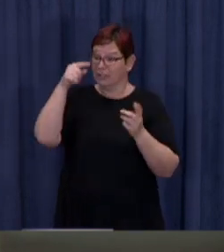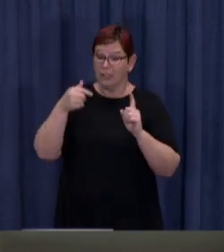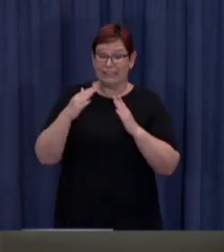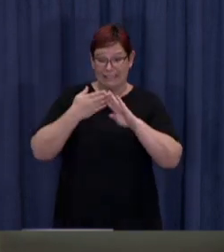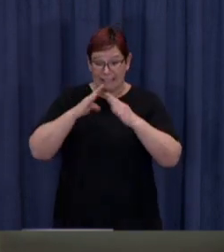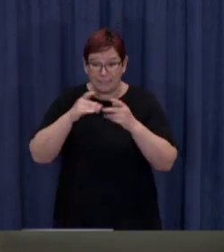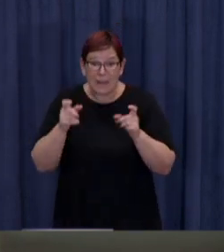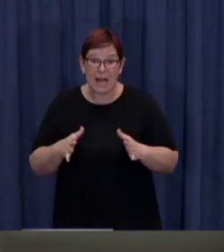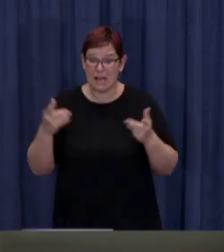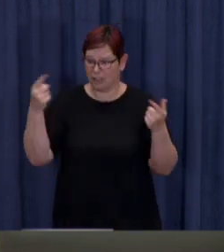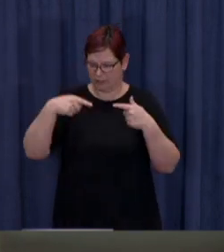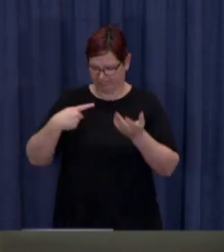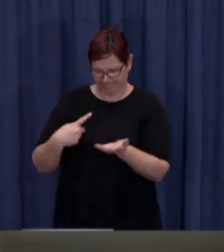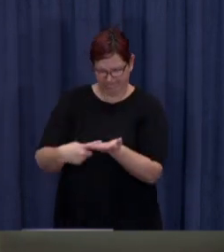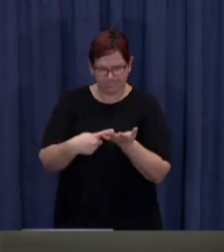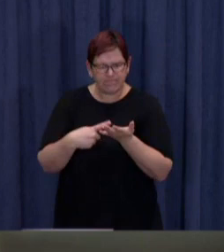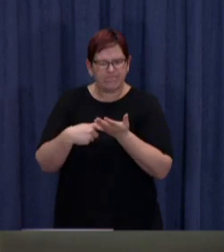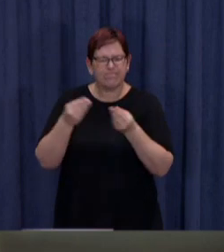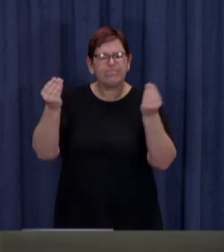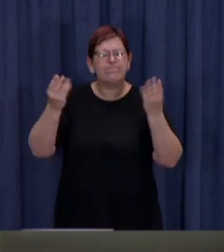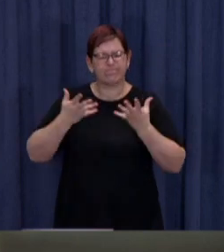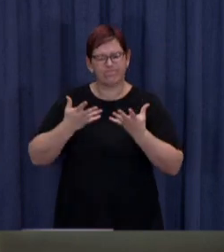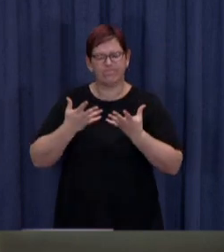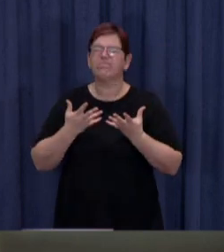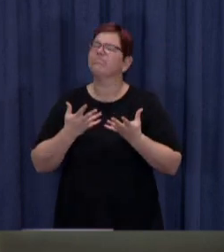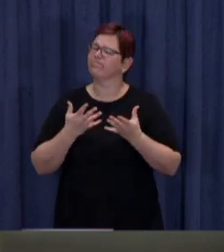they thought this would help us to maximize the city's ability to do